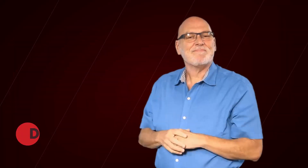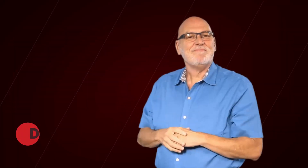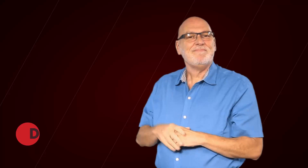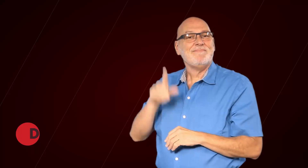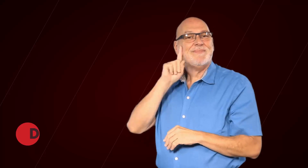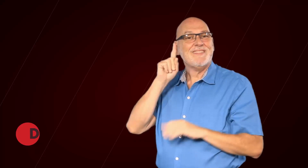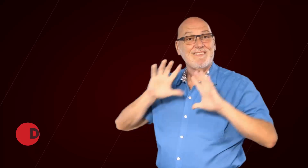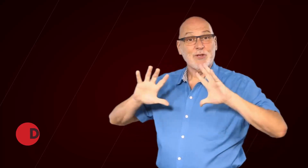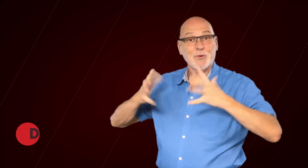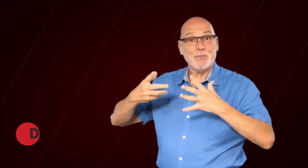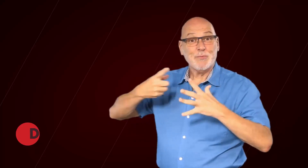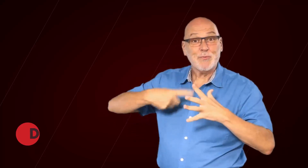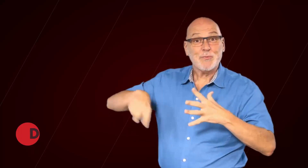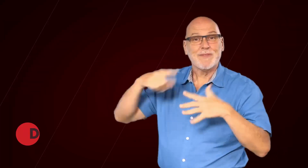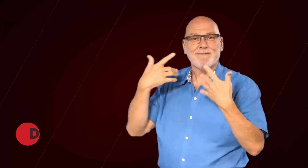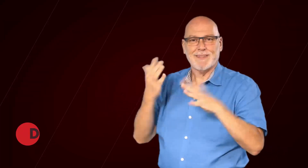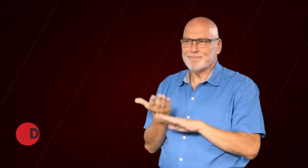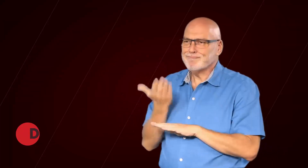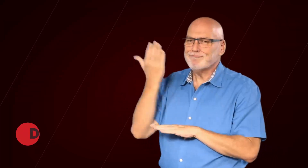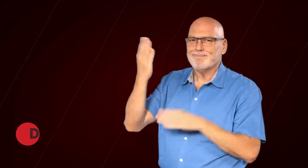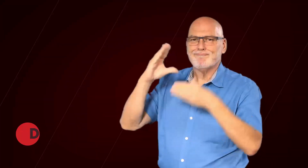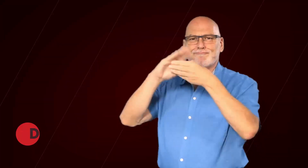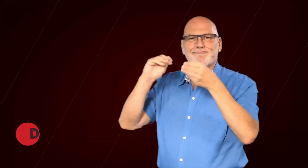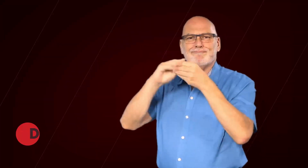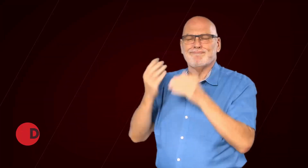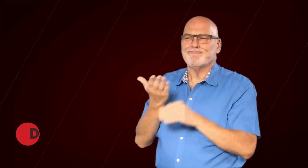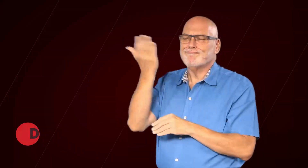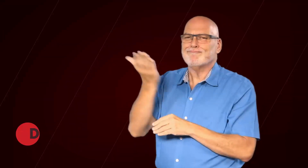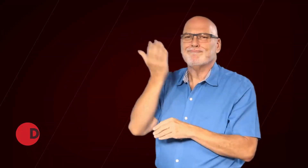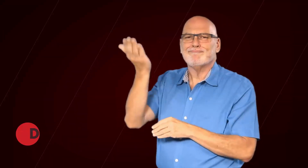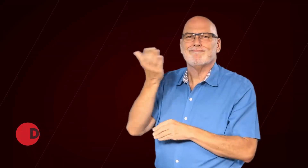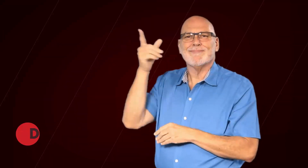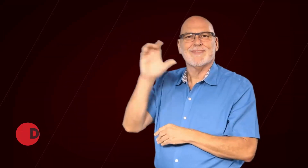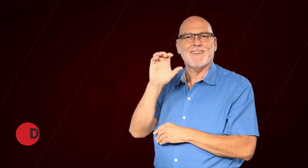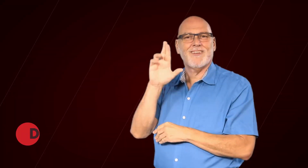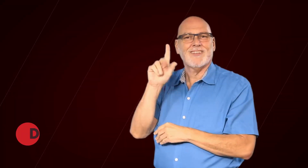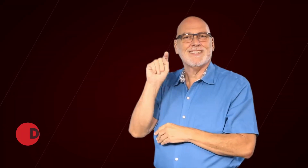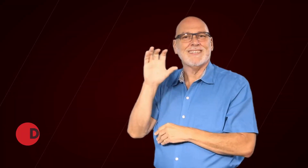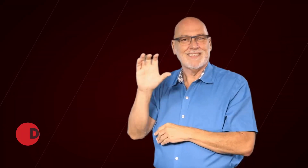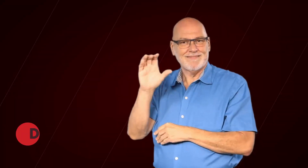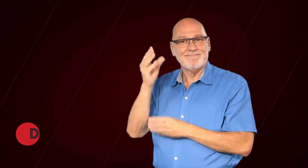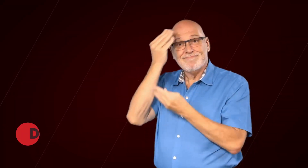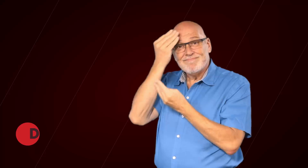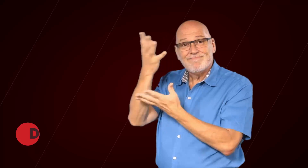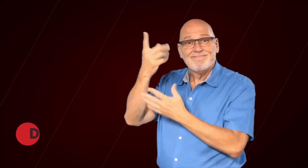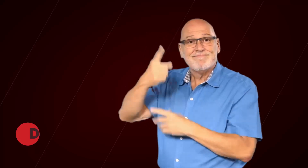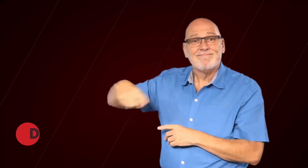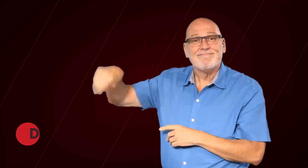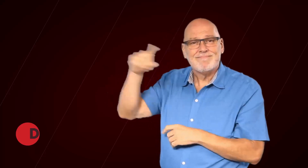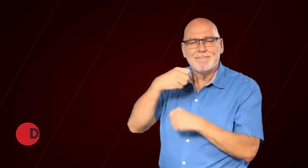Deaf groups submitted comments to CRTC telling them to make